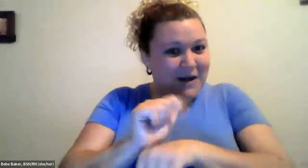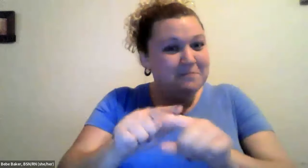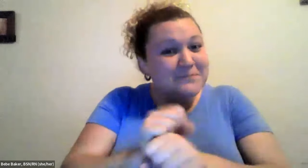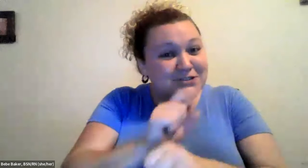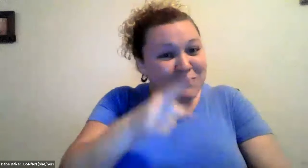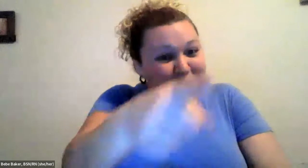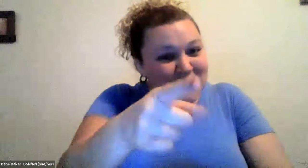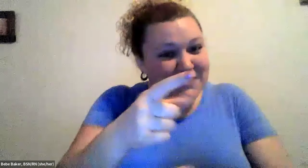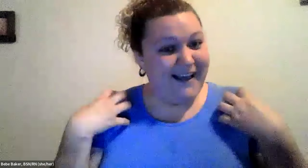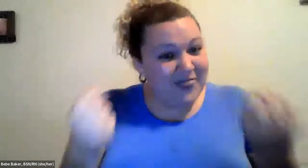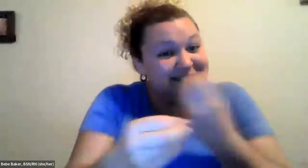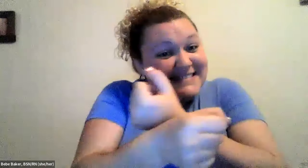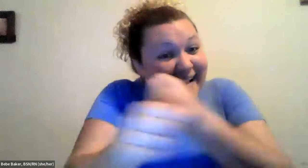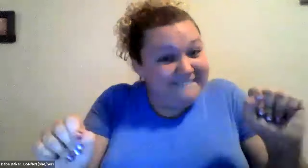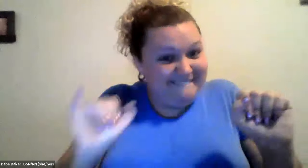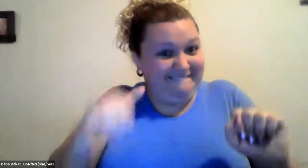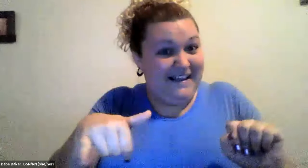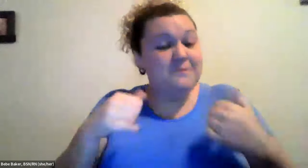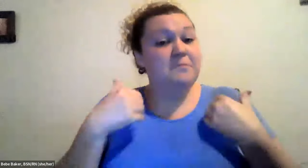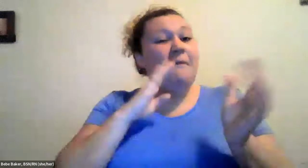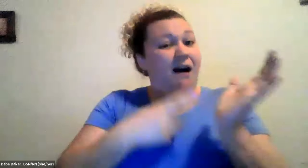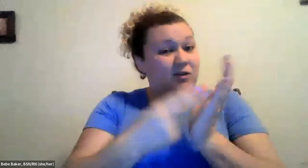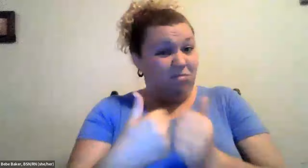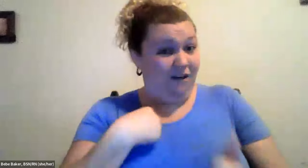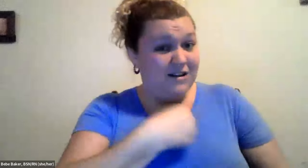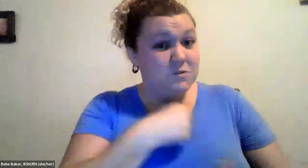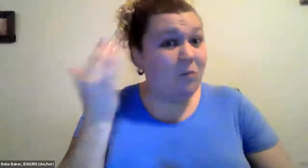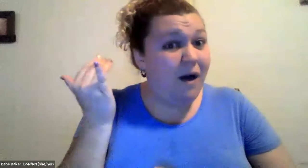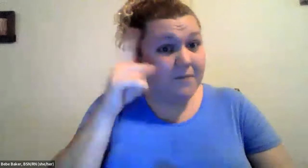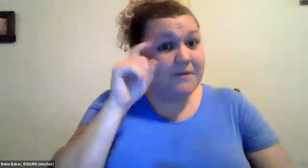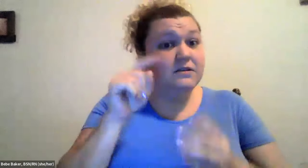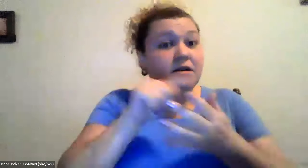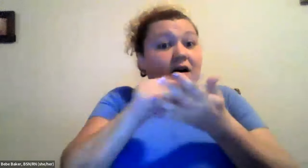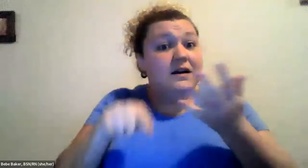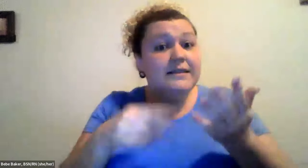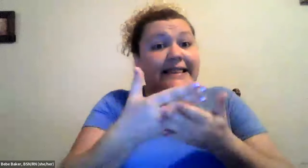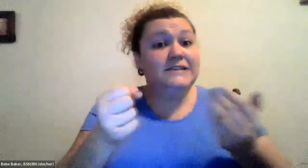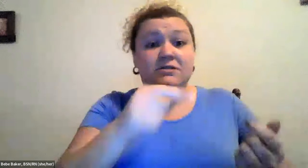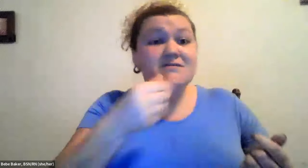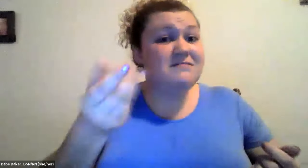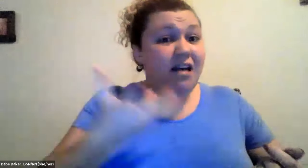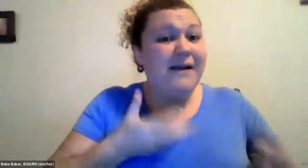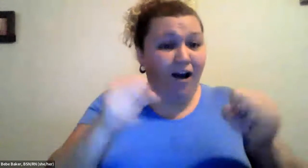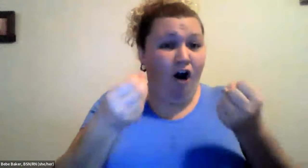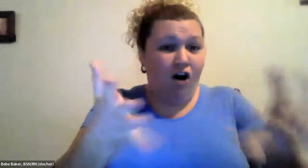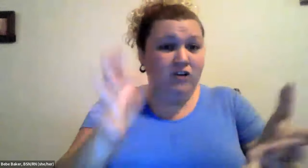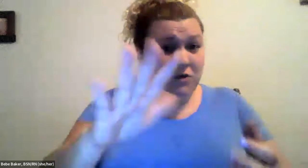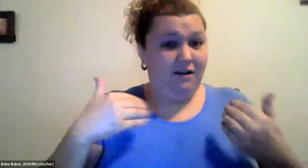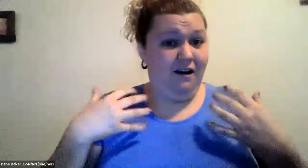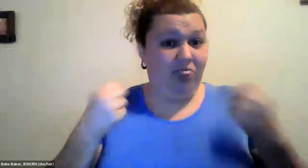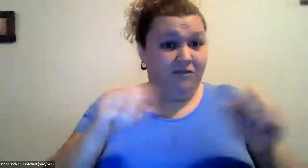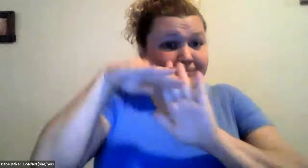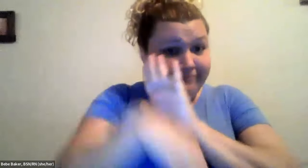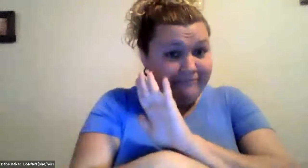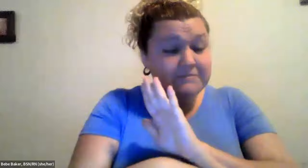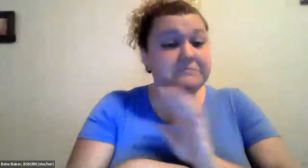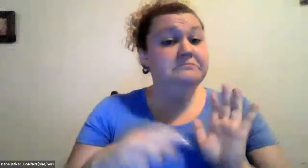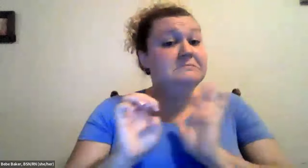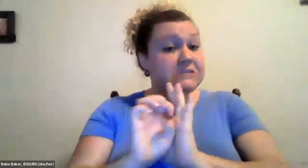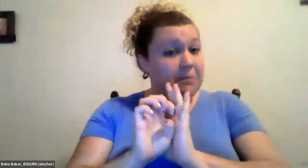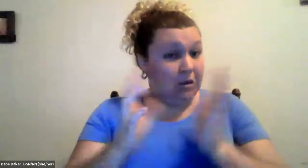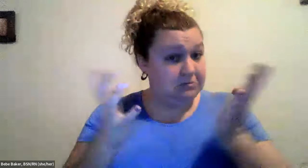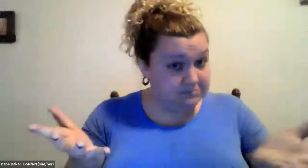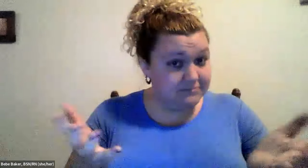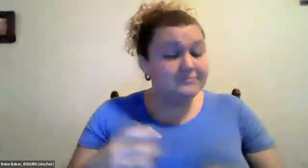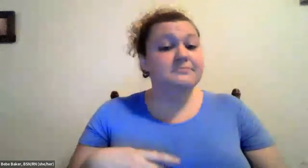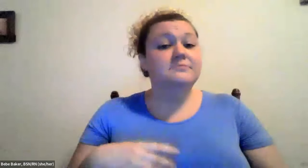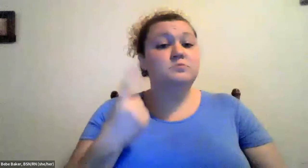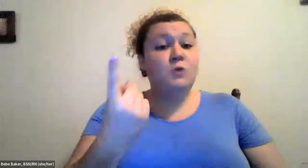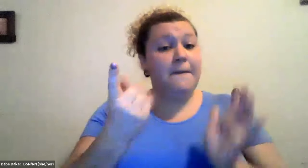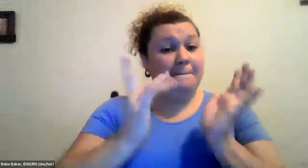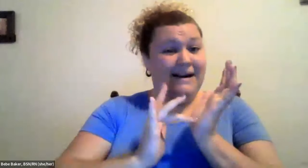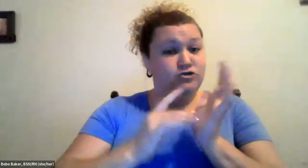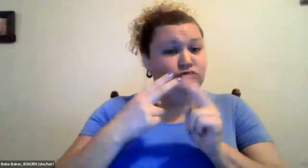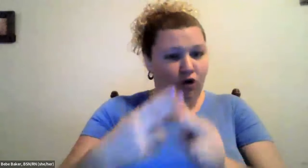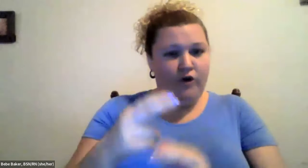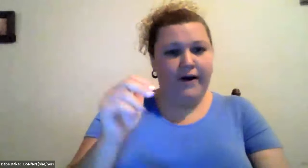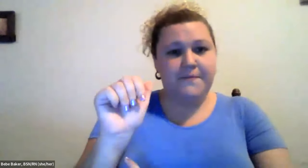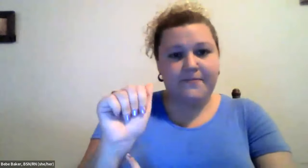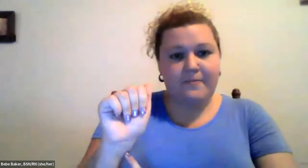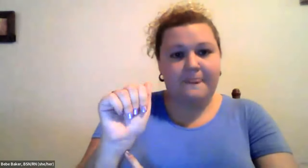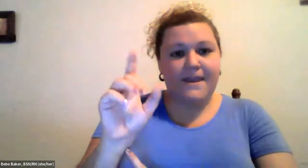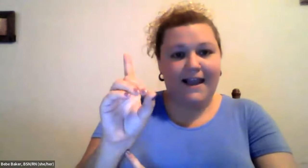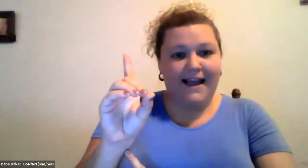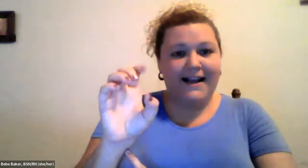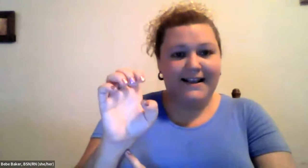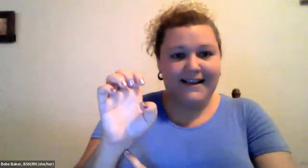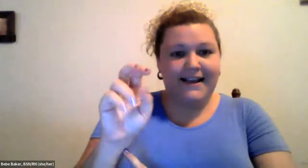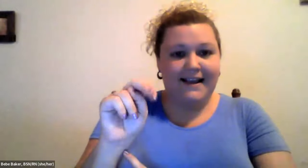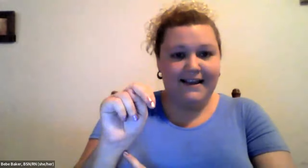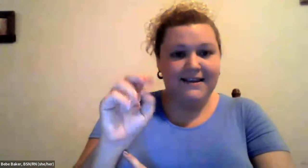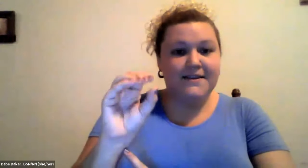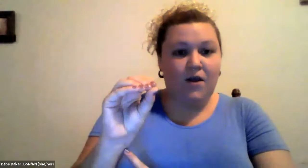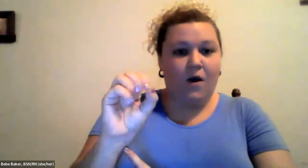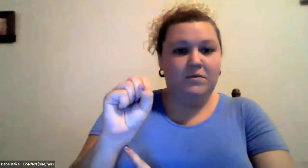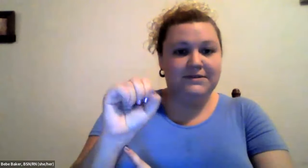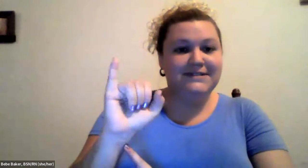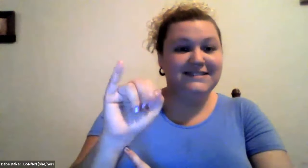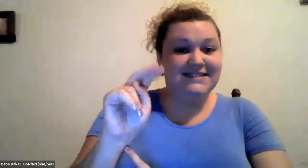Cristine Saunders: make you feel bad, I want to help you, I want to make sure that you're healthy and you're safe so be honest with us because there are things if you don't tell us can actually cause problems with your health so, for example, there's a medication that's called adenosine.